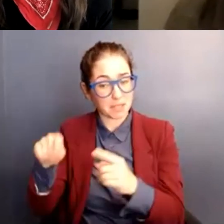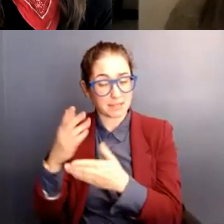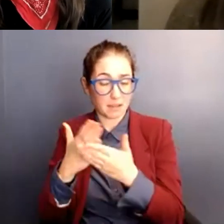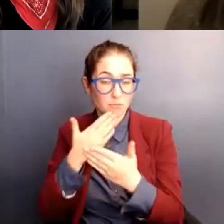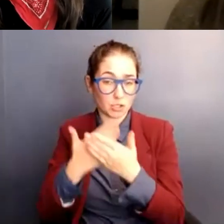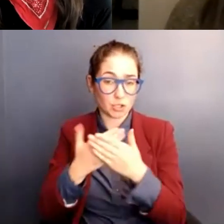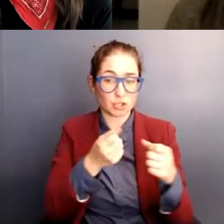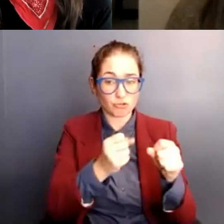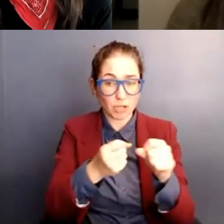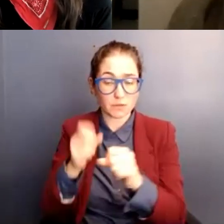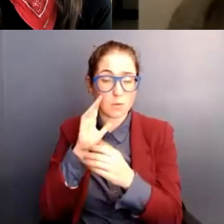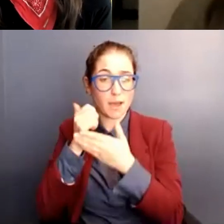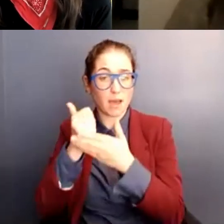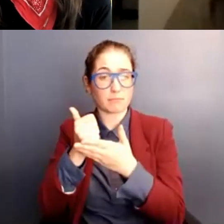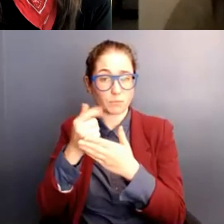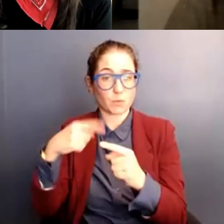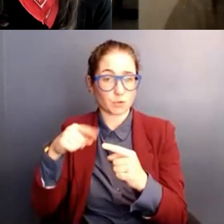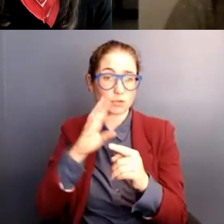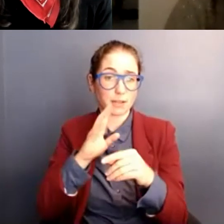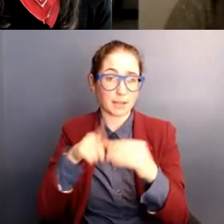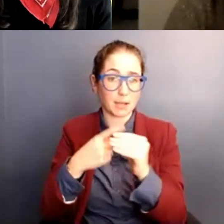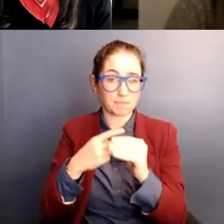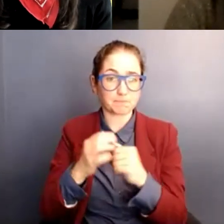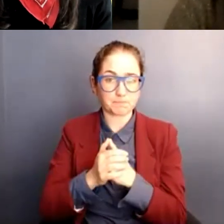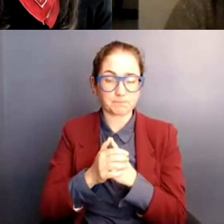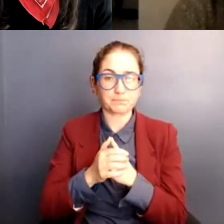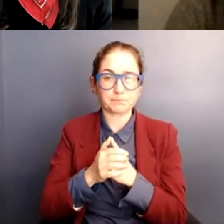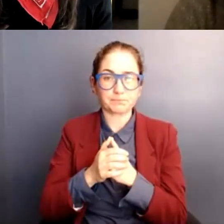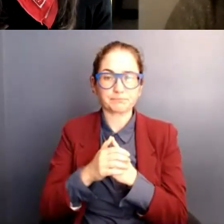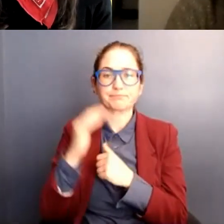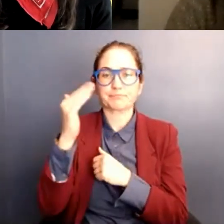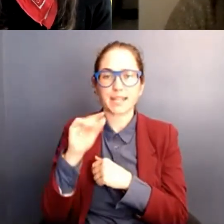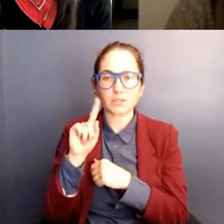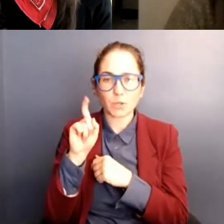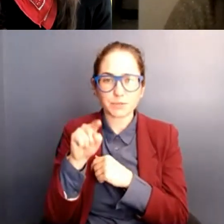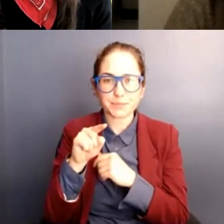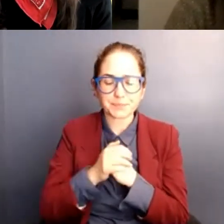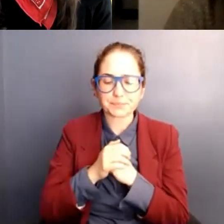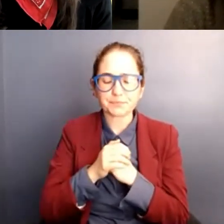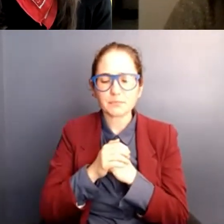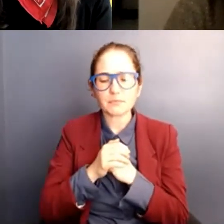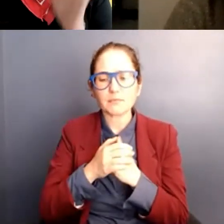for what you are talking about. The next question is: What are key indicators